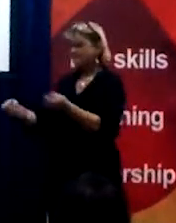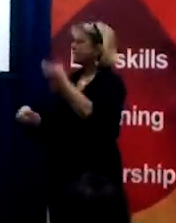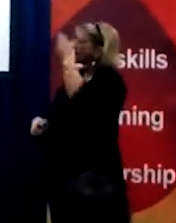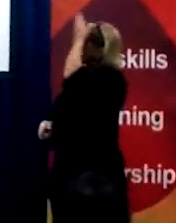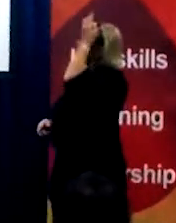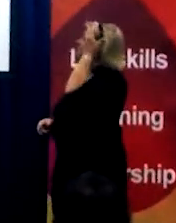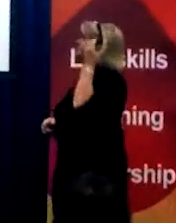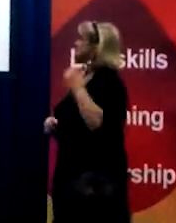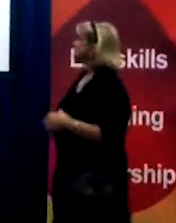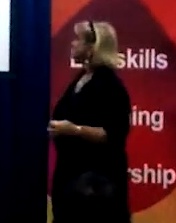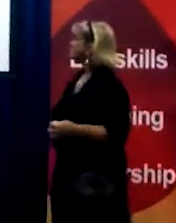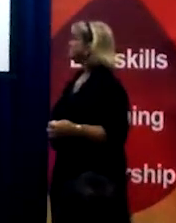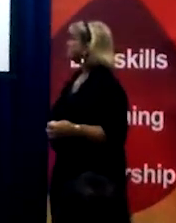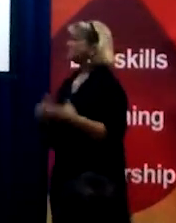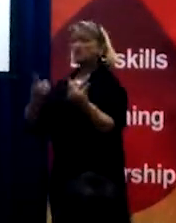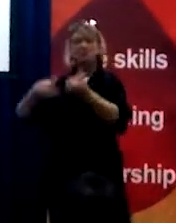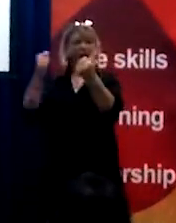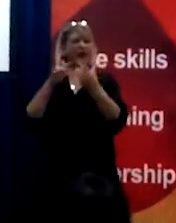They build up a good network. They can catch up over the weekends.